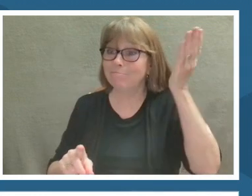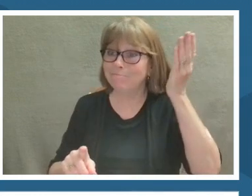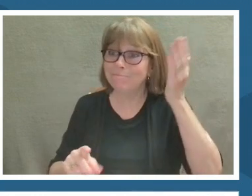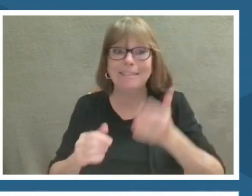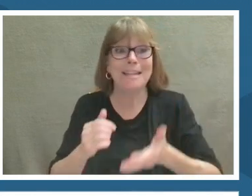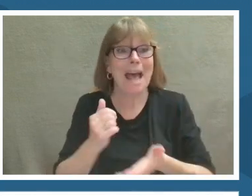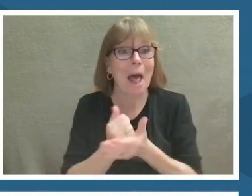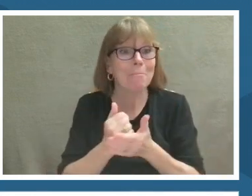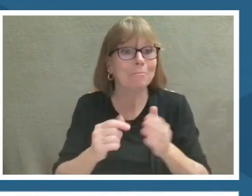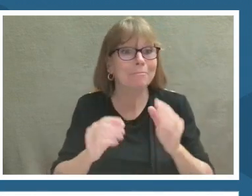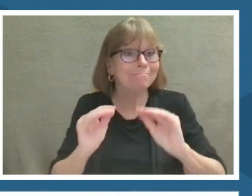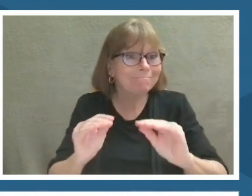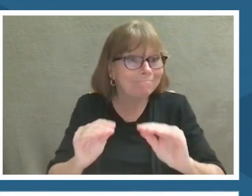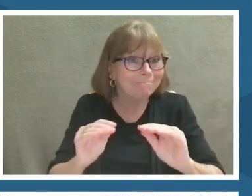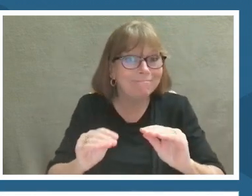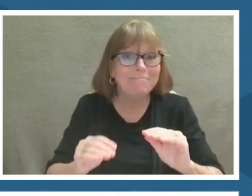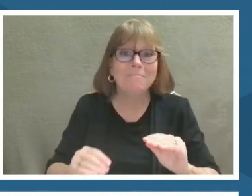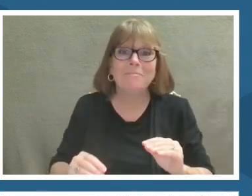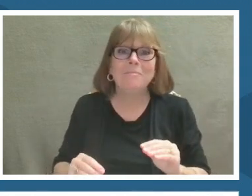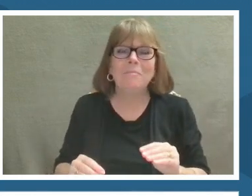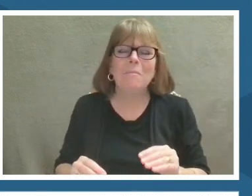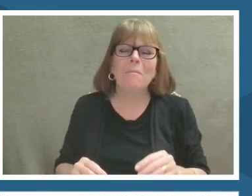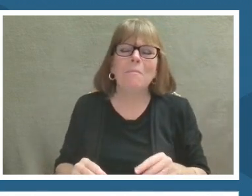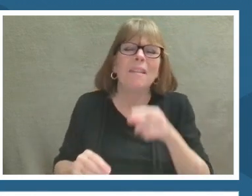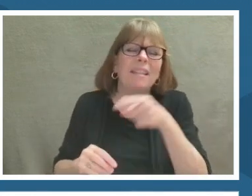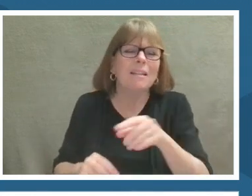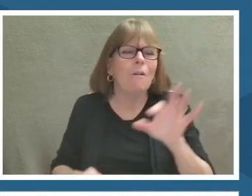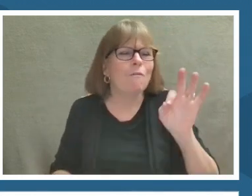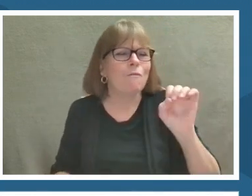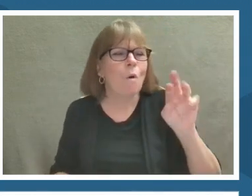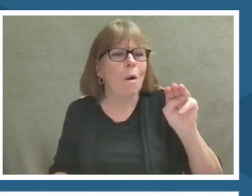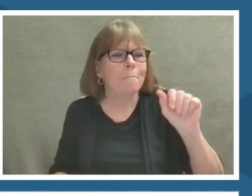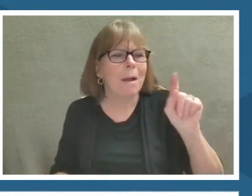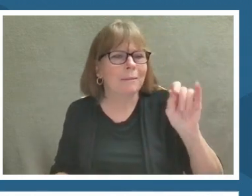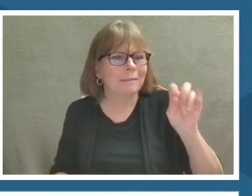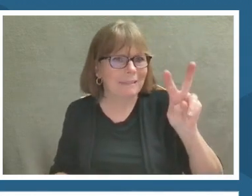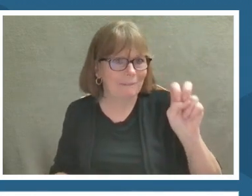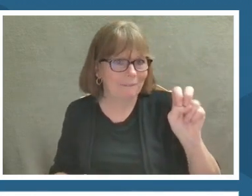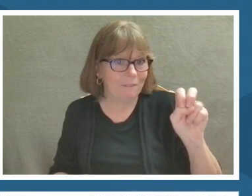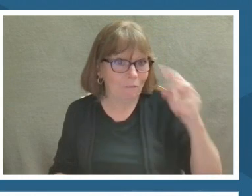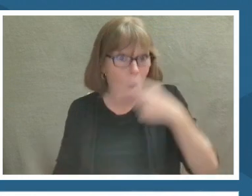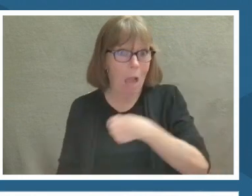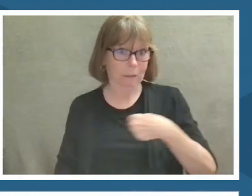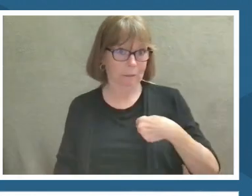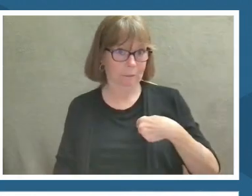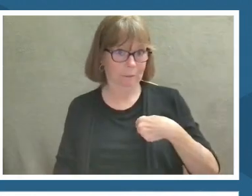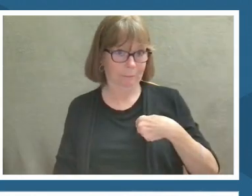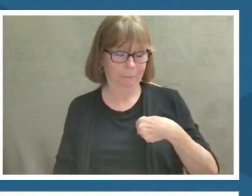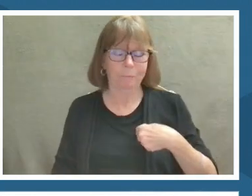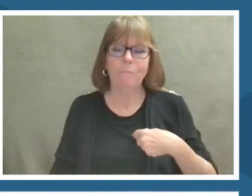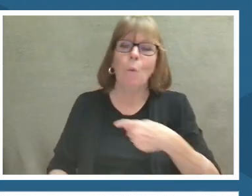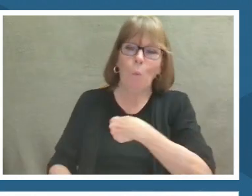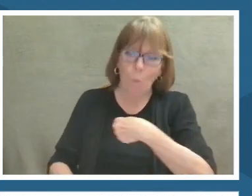and remember this is a formative assessment to us right we're going to be doing these webinars and we want to make